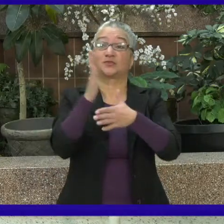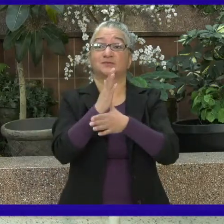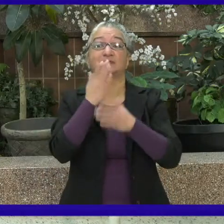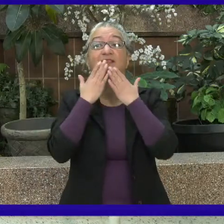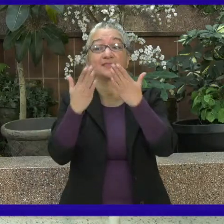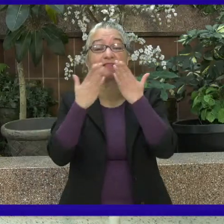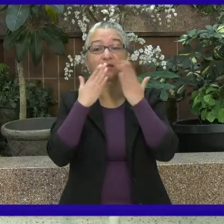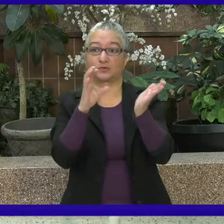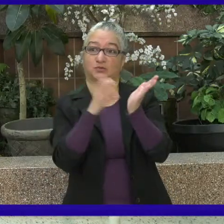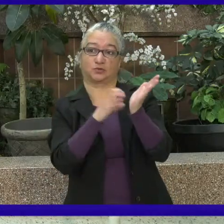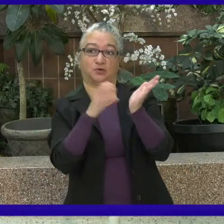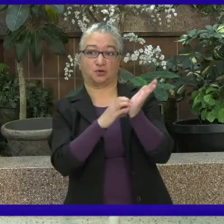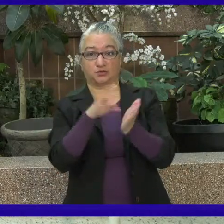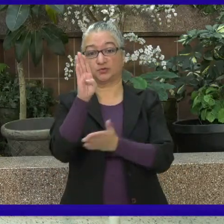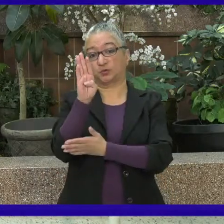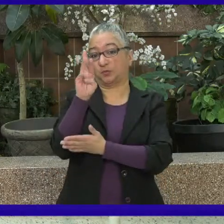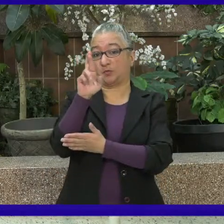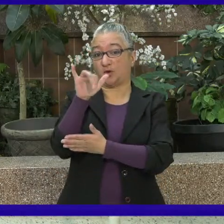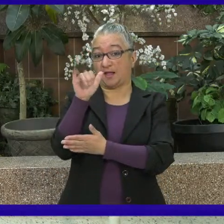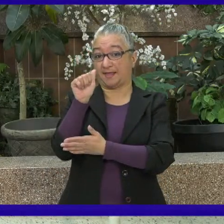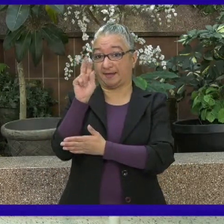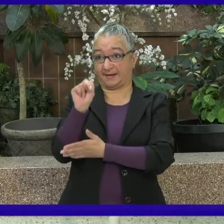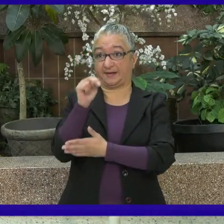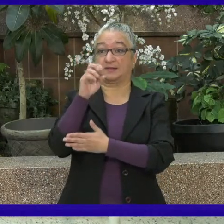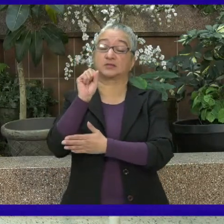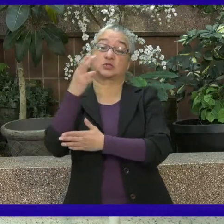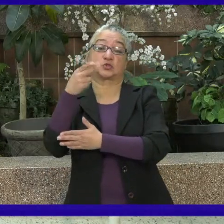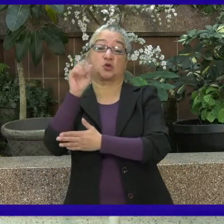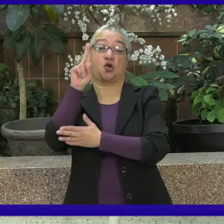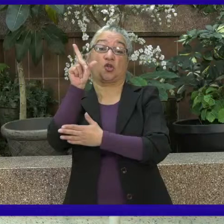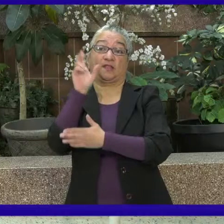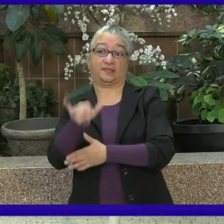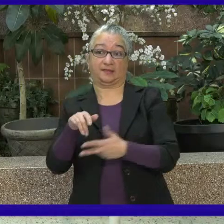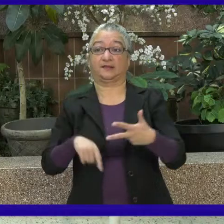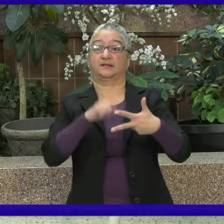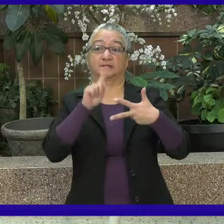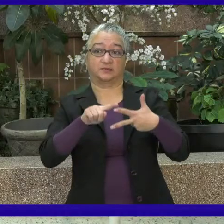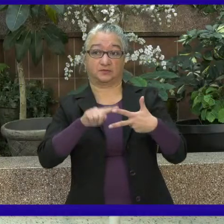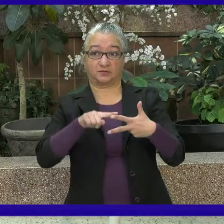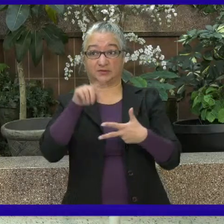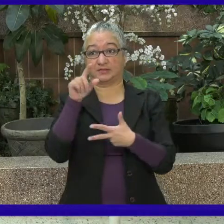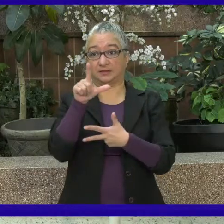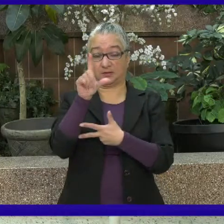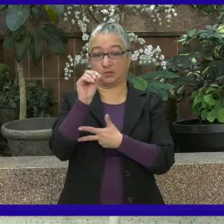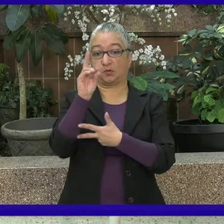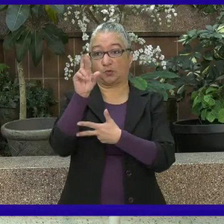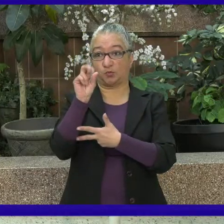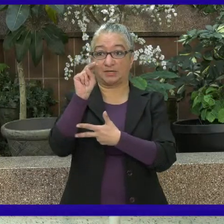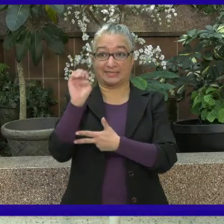and lorianne laramie these two manitobans stepped up in an incredible way